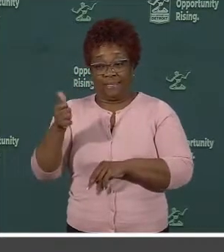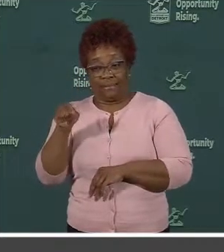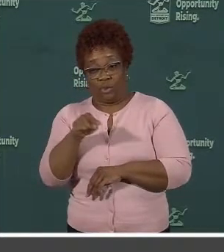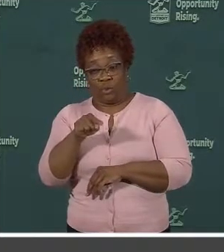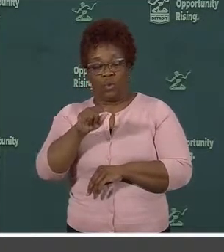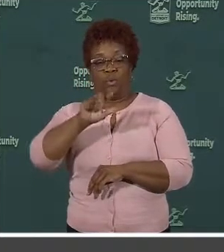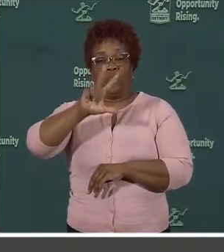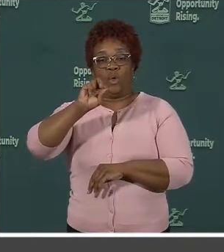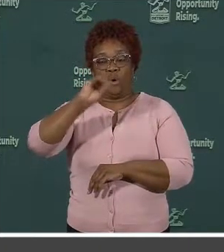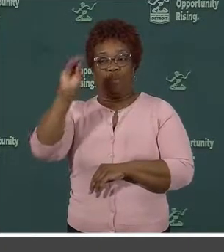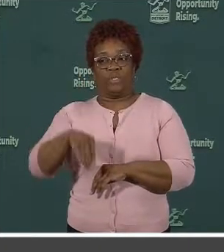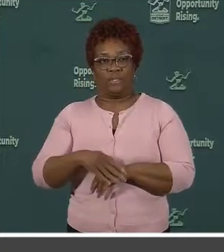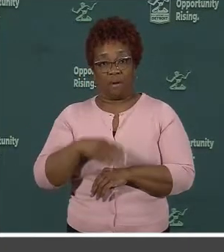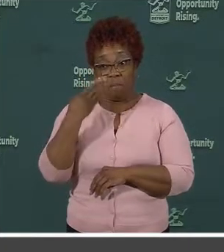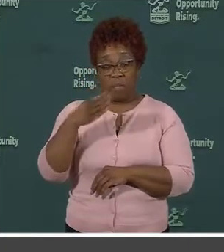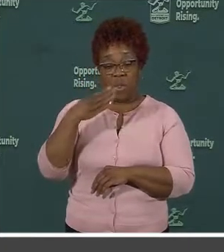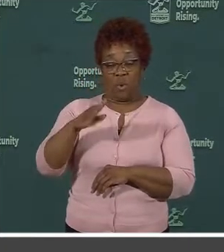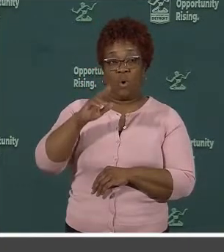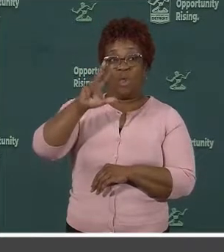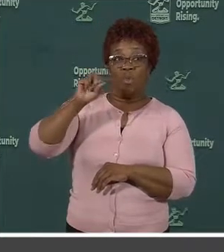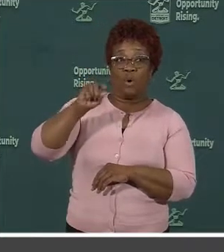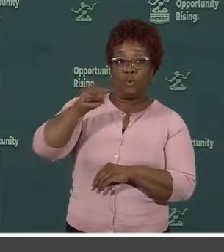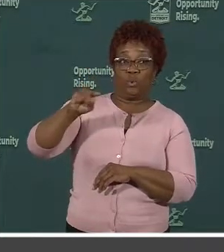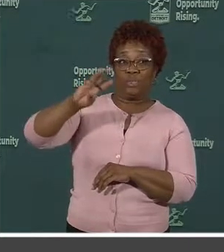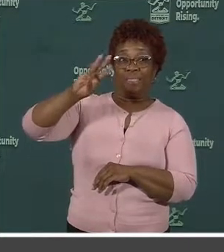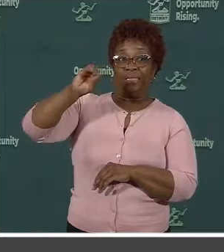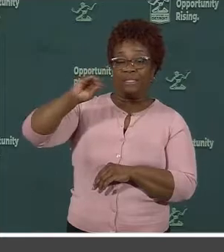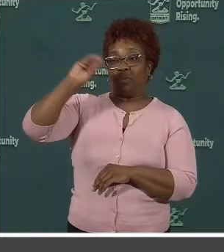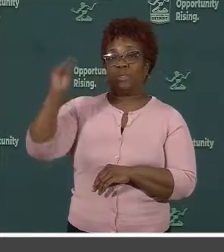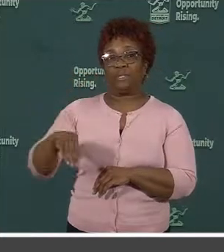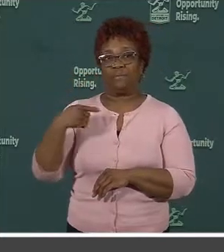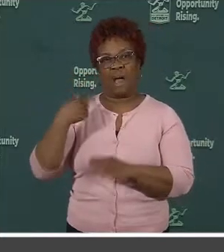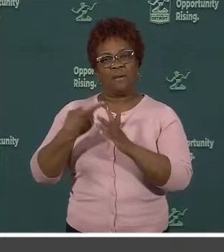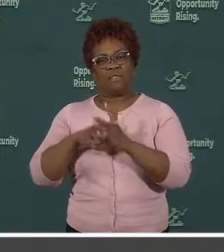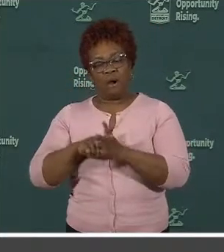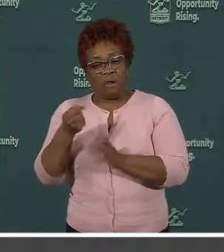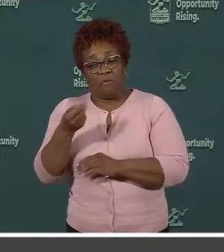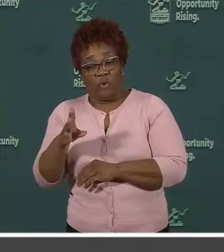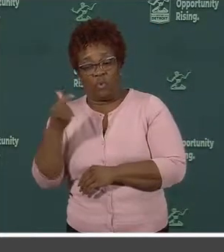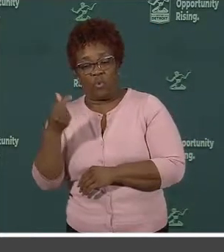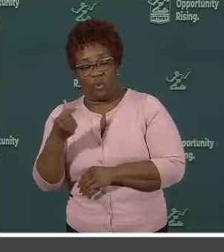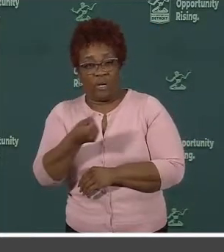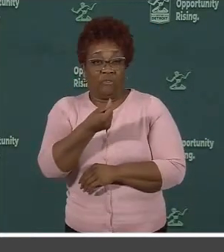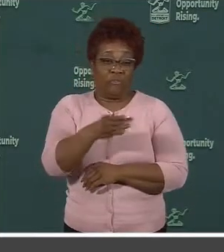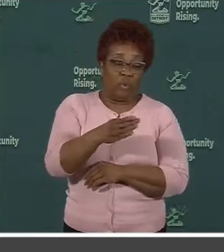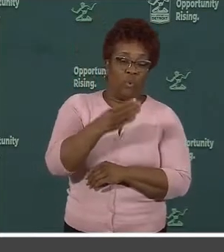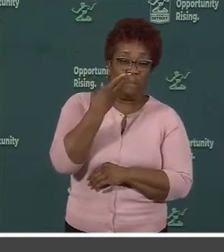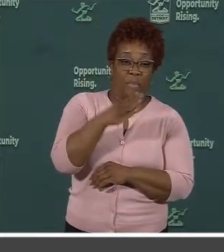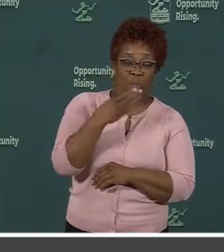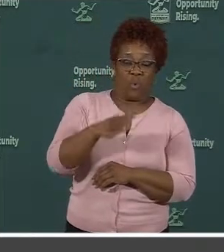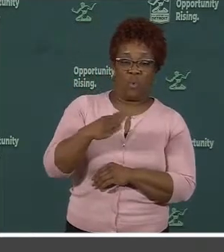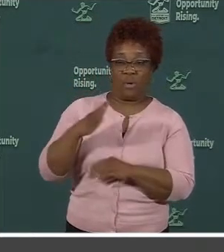UP 30 TO 60 PERCENT WHEN I STARTED THERE WERE A FEW GREEN AND BLUE AREAS IN DOWNTOWN AND MIDTOWN BUT NOW LOOK AT OUR